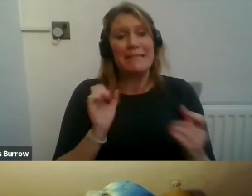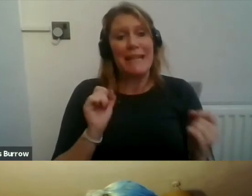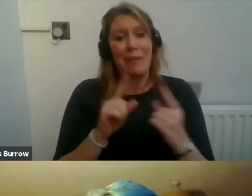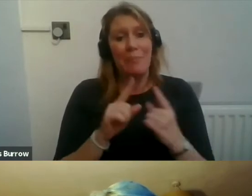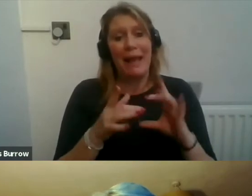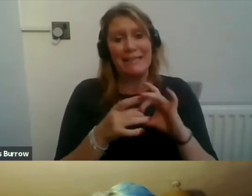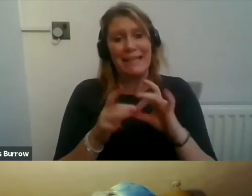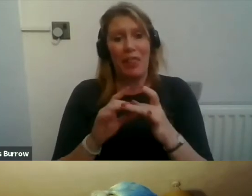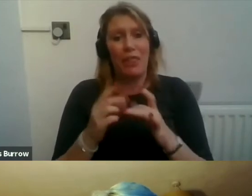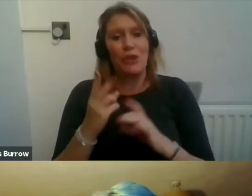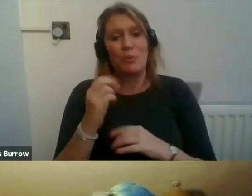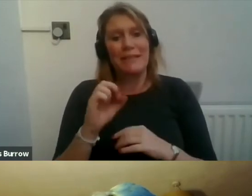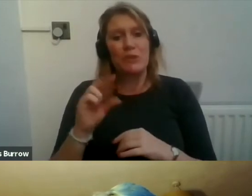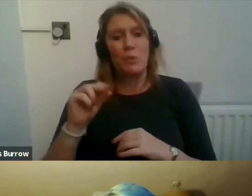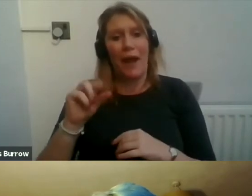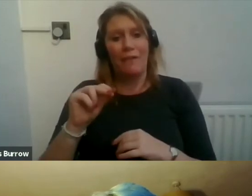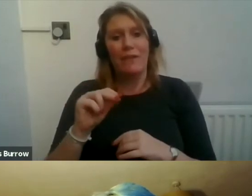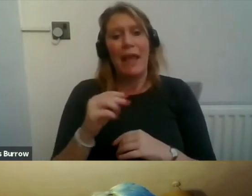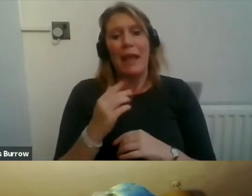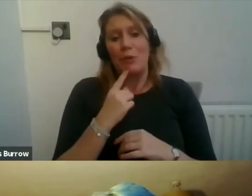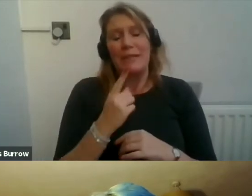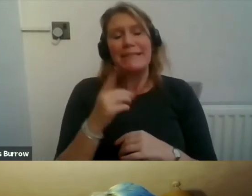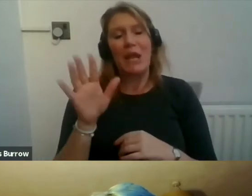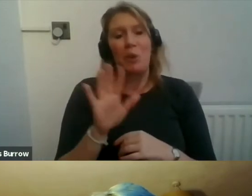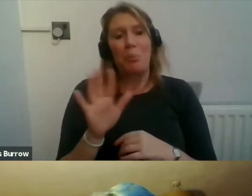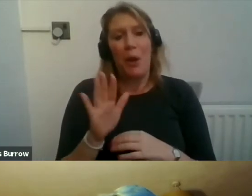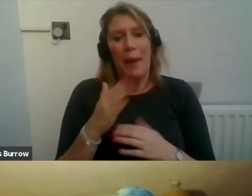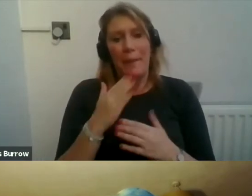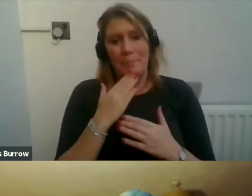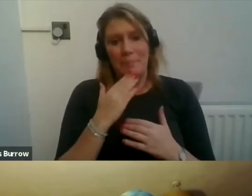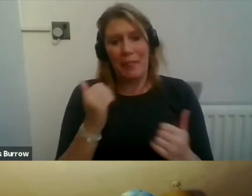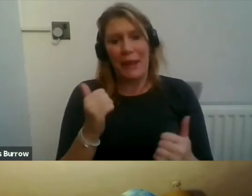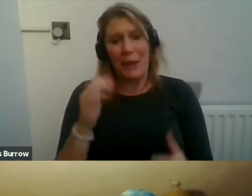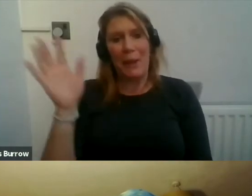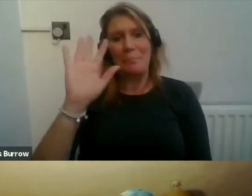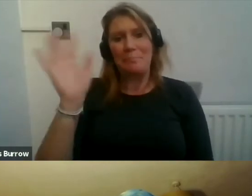welcome it. So I will say bye now, bye everybody. Bye, thanks very much, bye. Thank you.